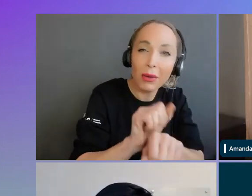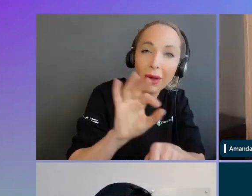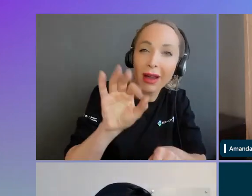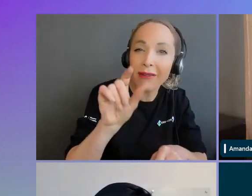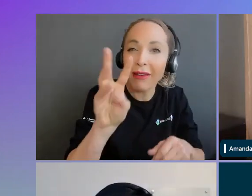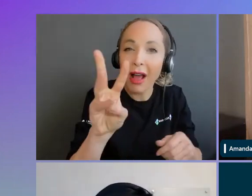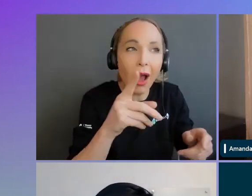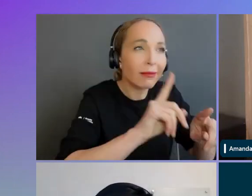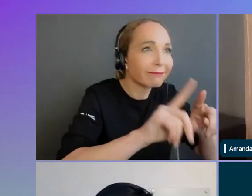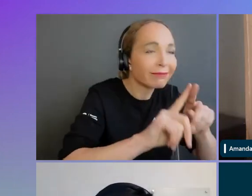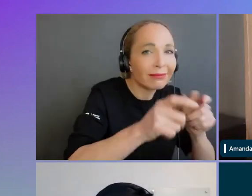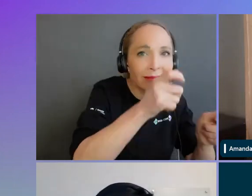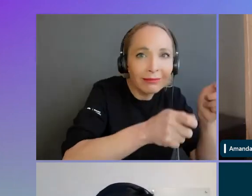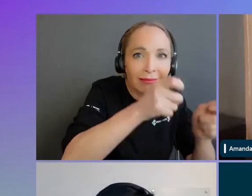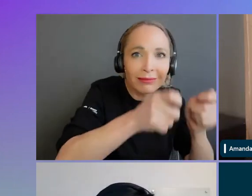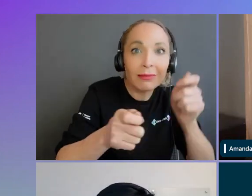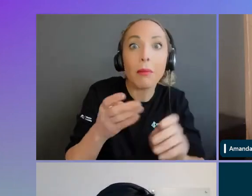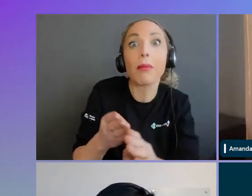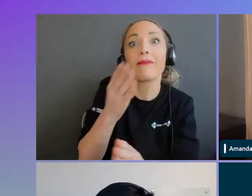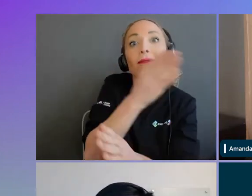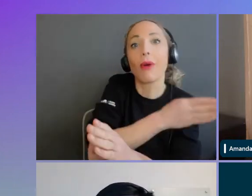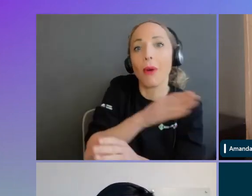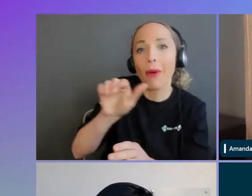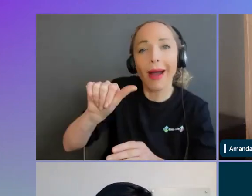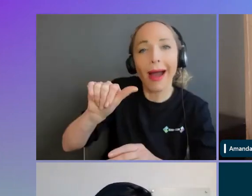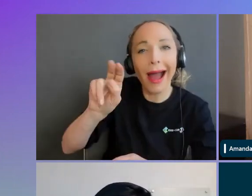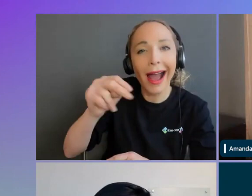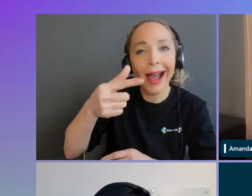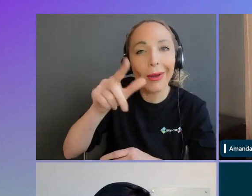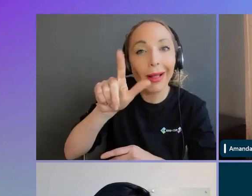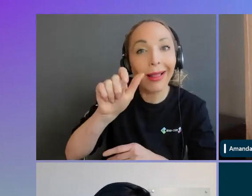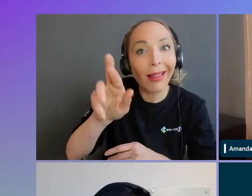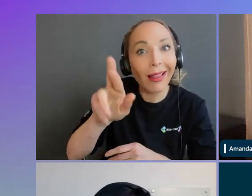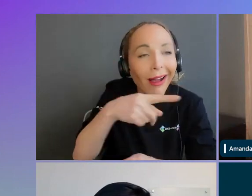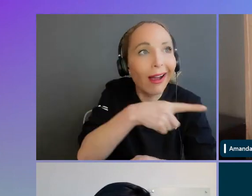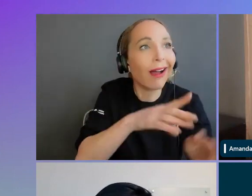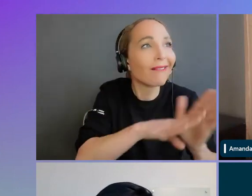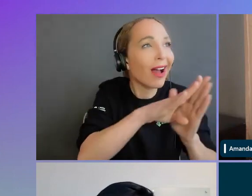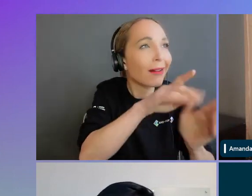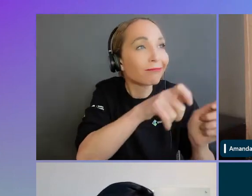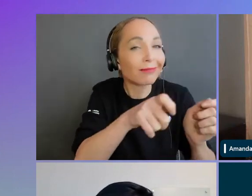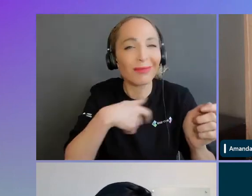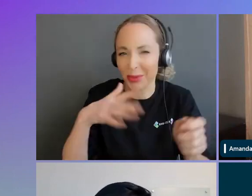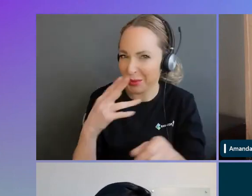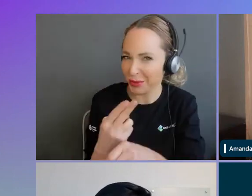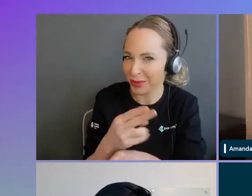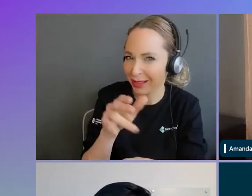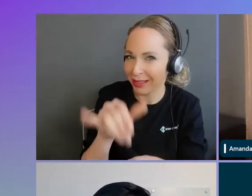to angular. So that was really cool. And we plan to utilize that more in the future. Awesome. Uh, I have one here